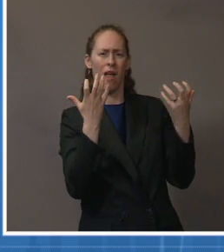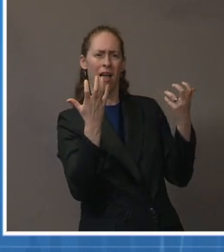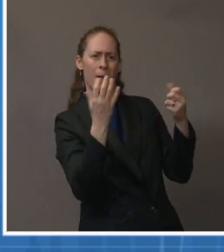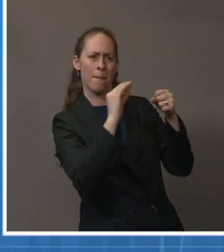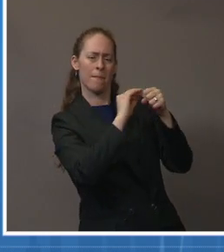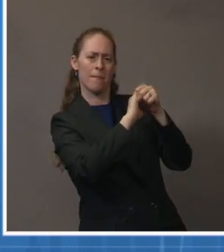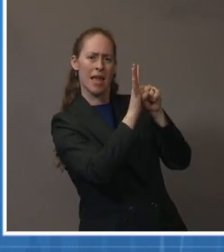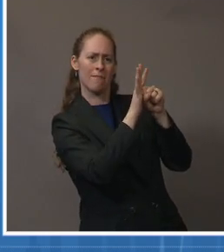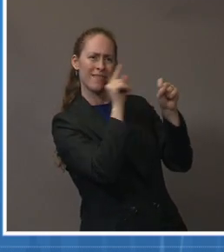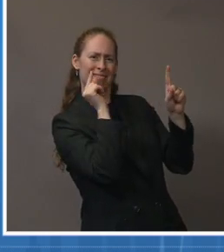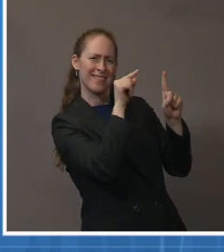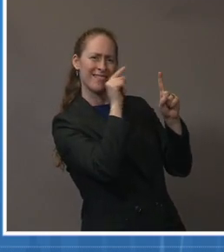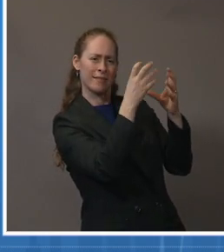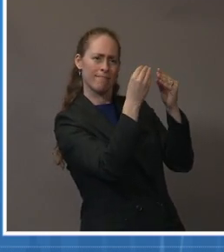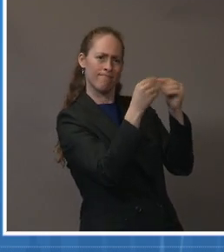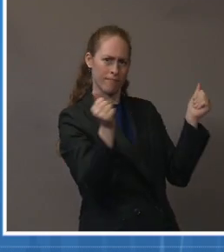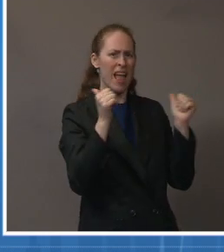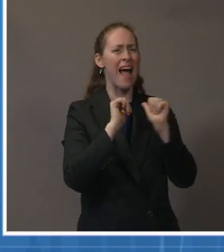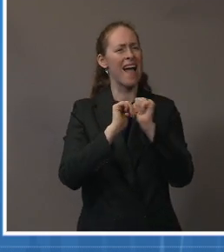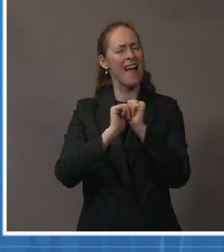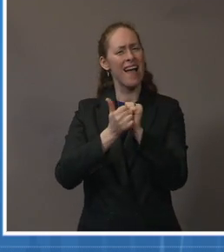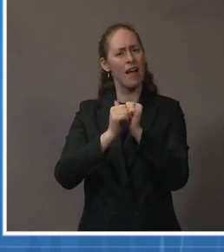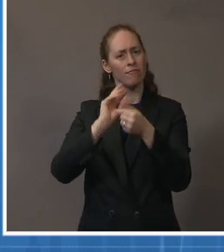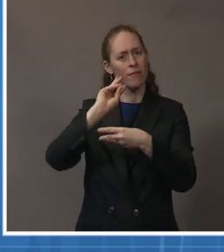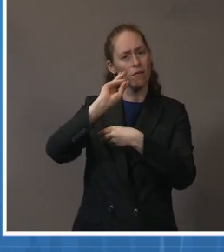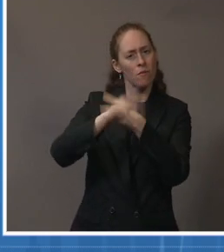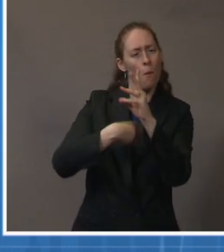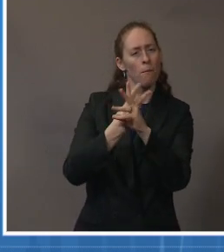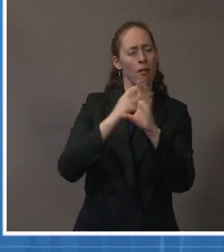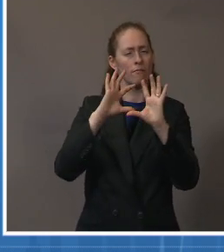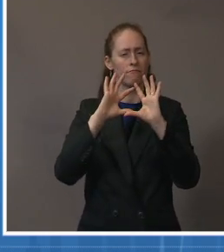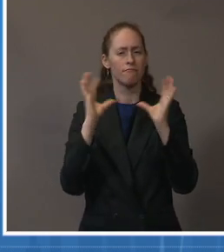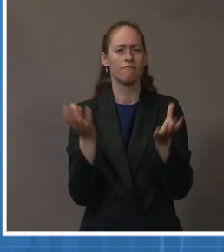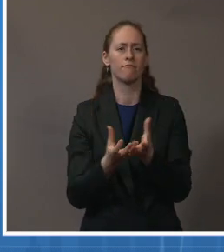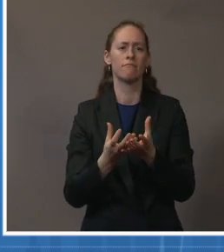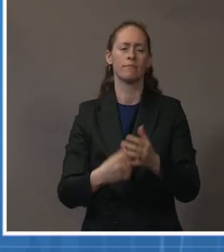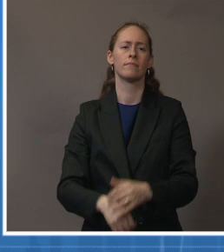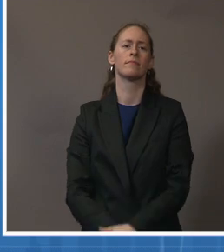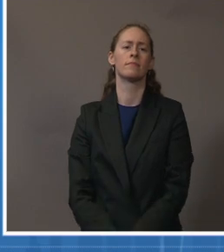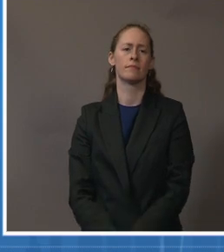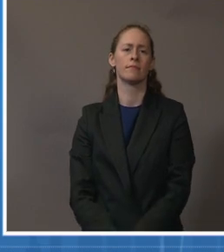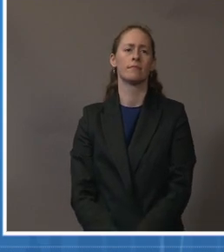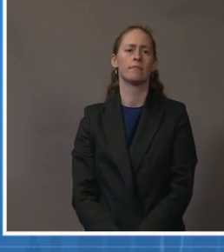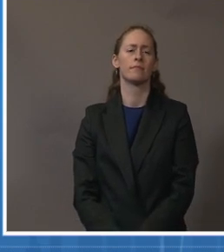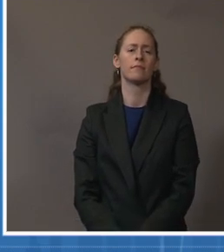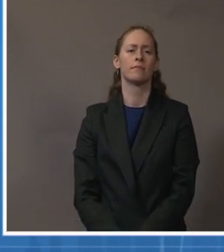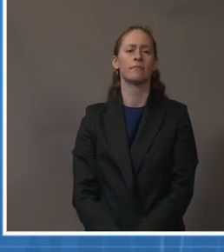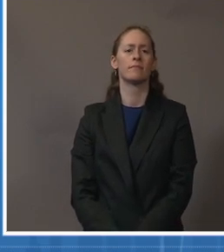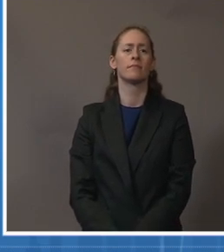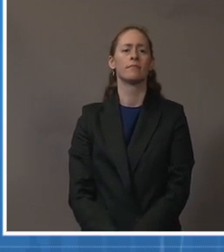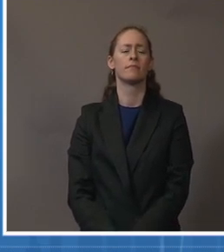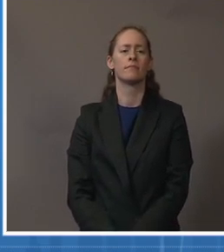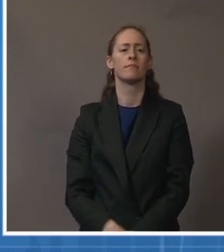Here at home, we have built a best-in-class vaccination program. Already 63 percent of adult Americans